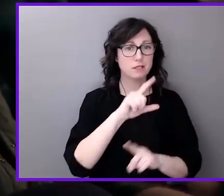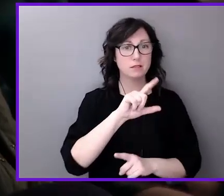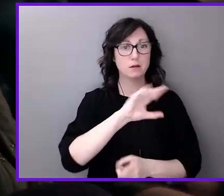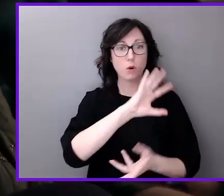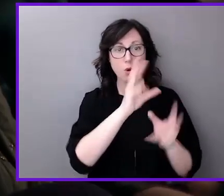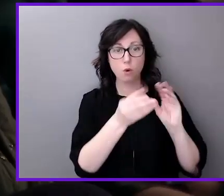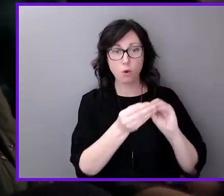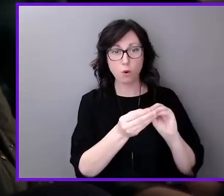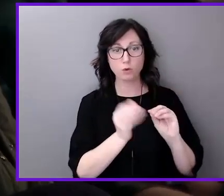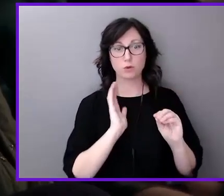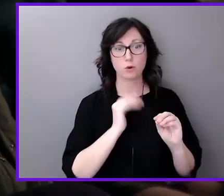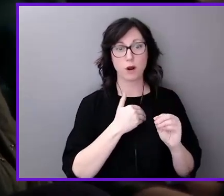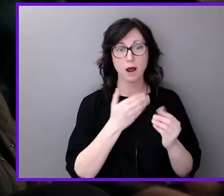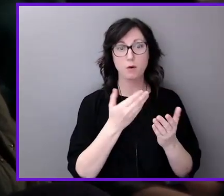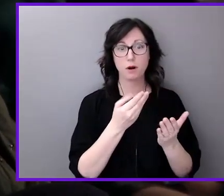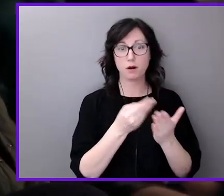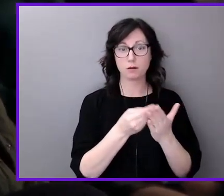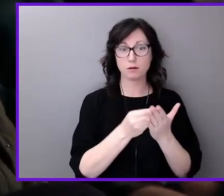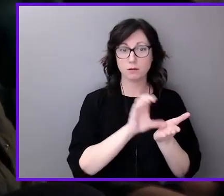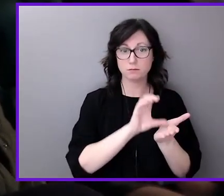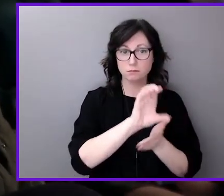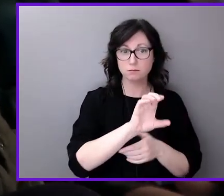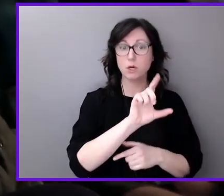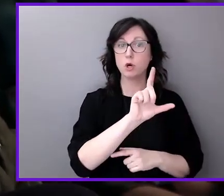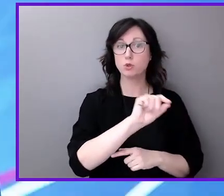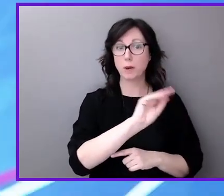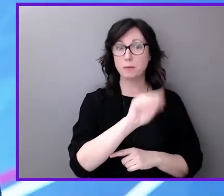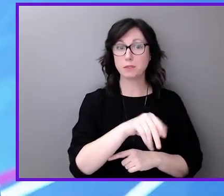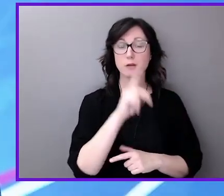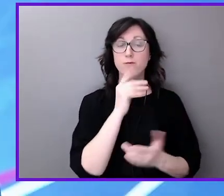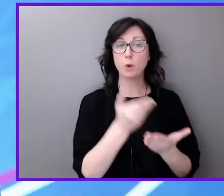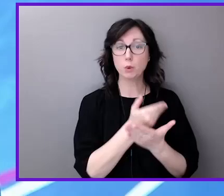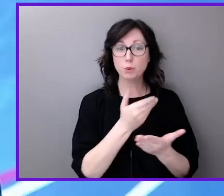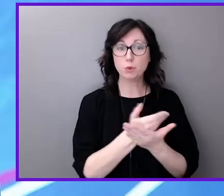of our project grants in new recipients,